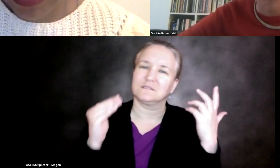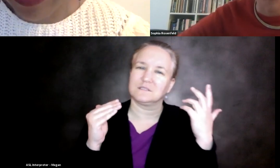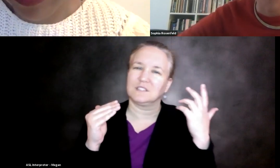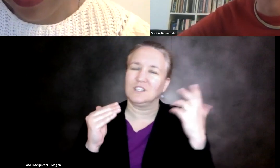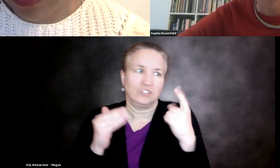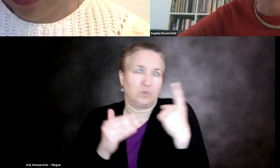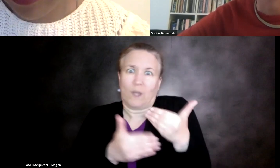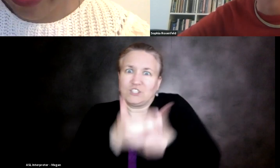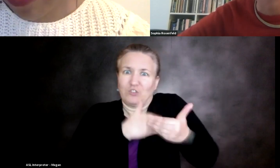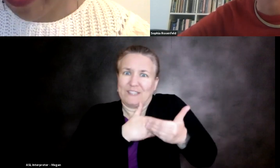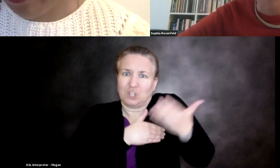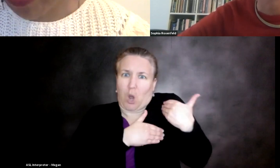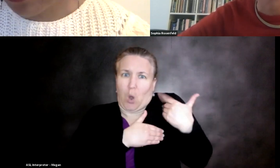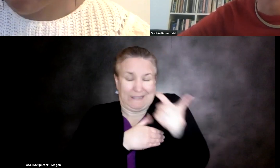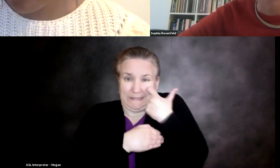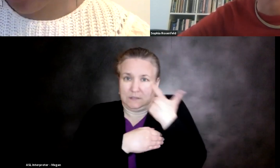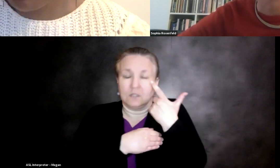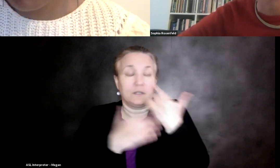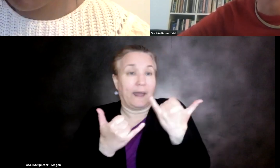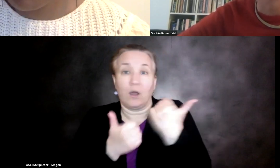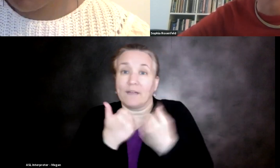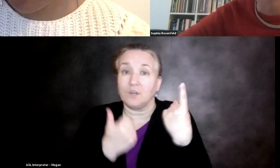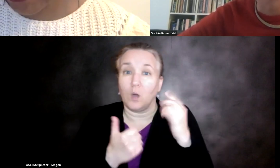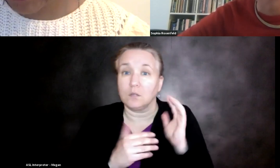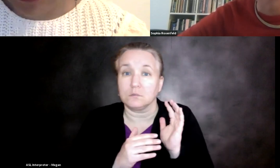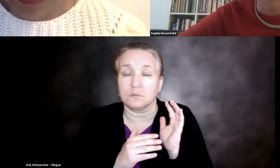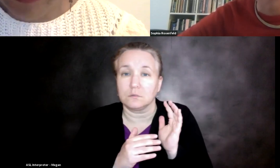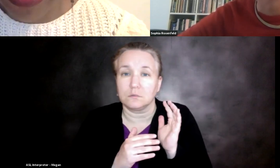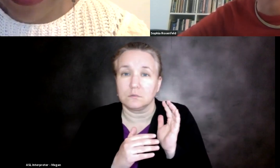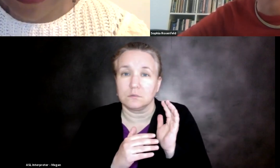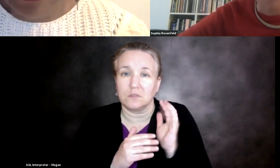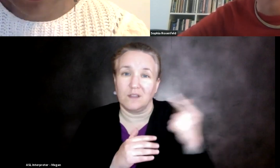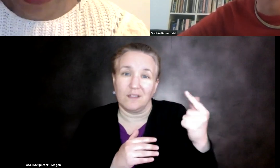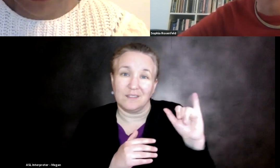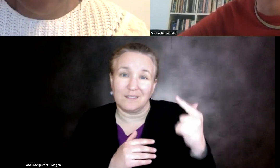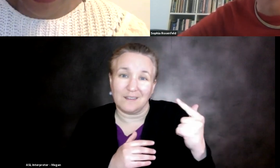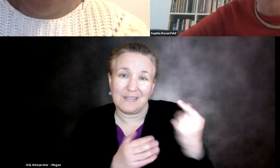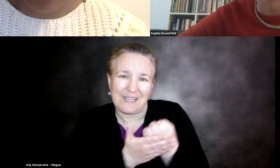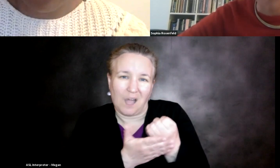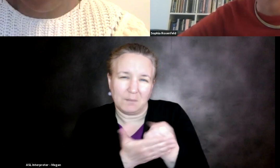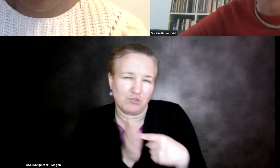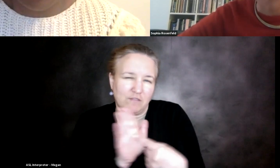So now the gig economy, I think, is a reflection of that.